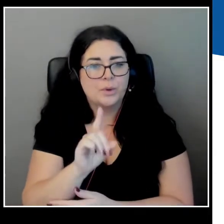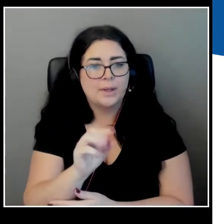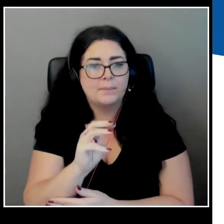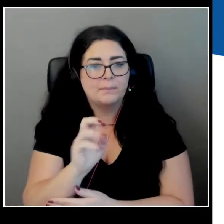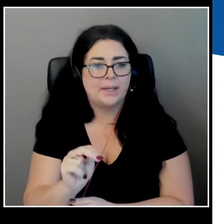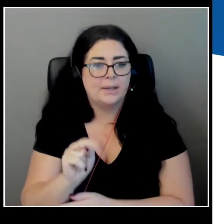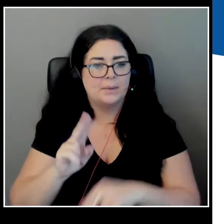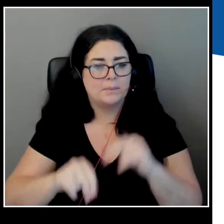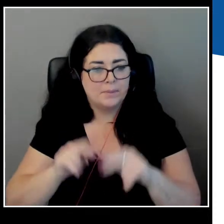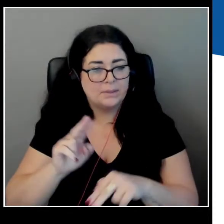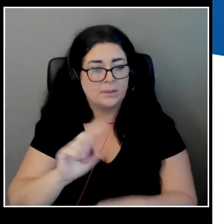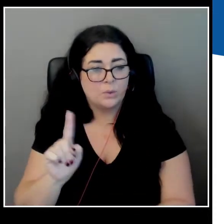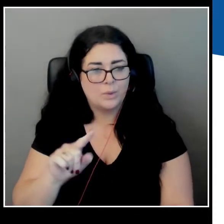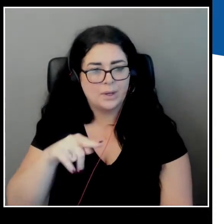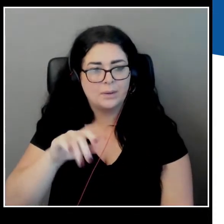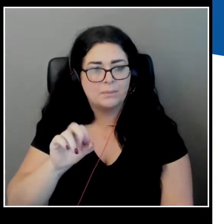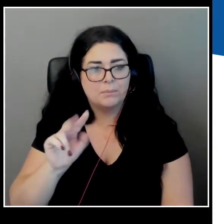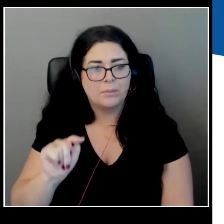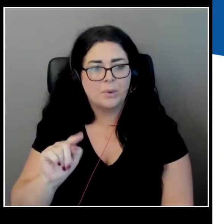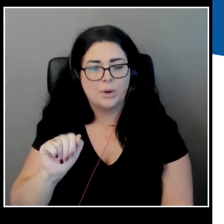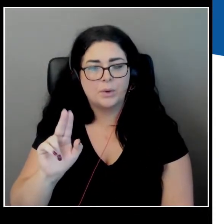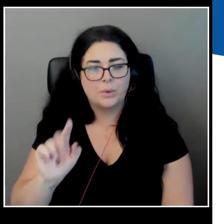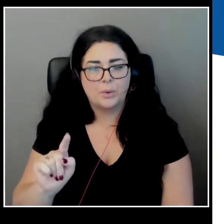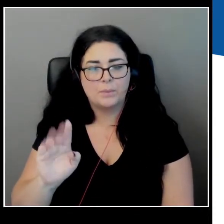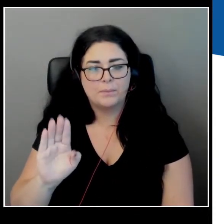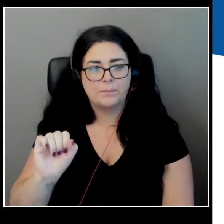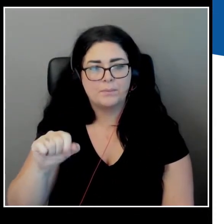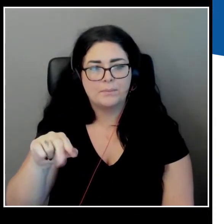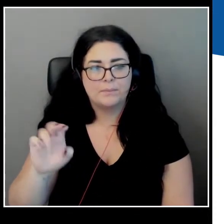The new building is scheduled to be open in the summer of 2024.